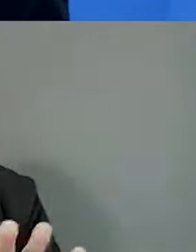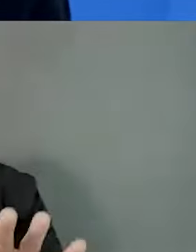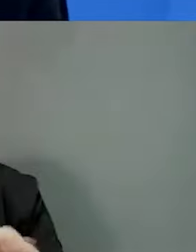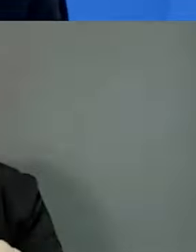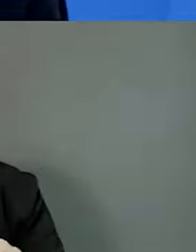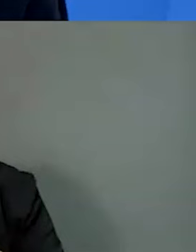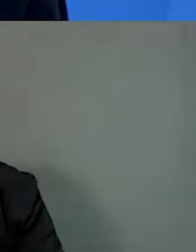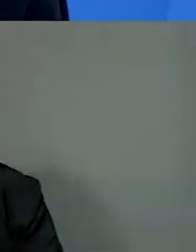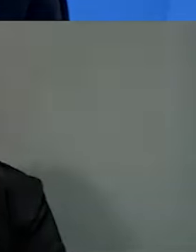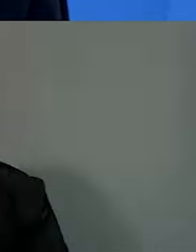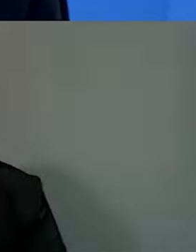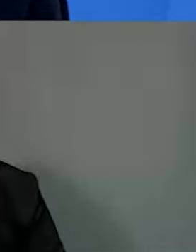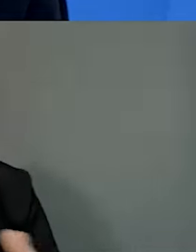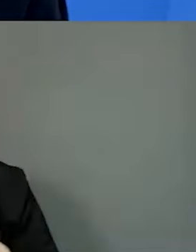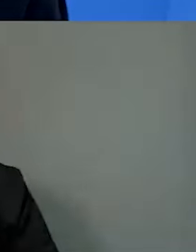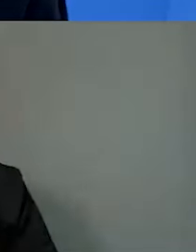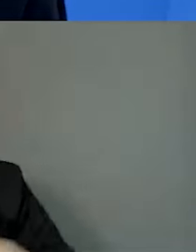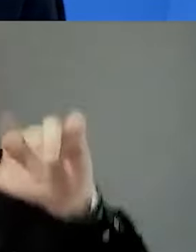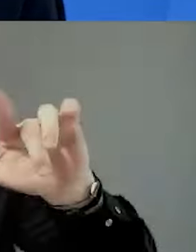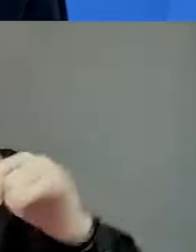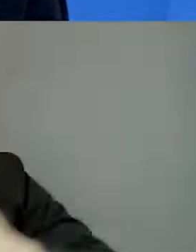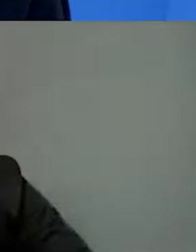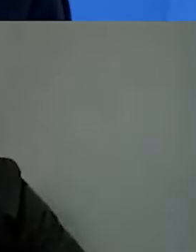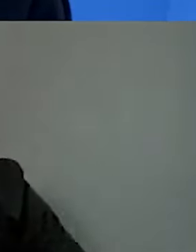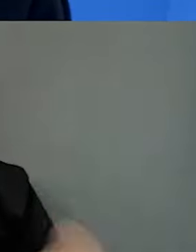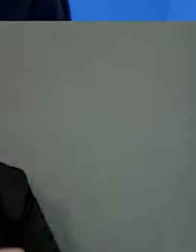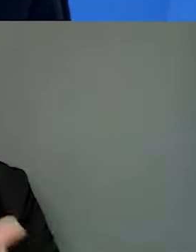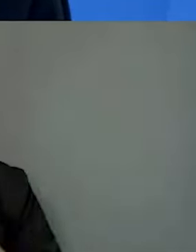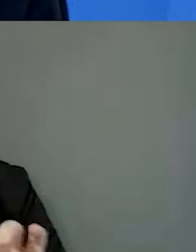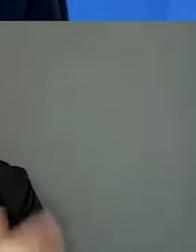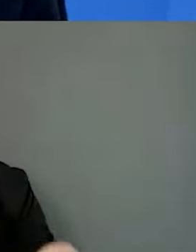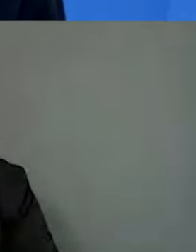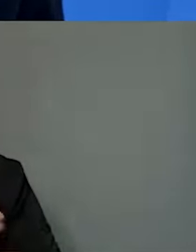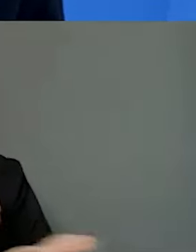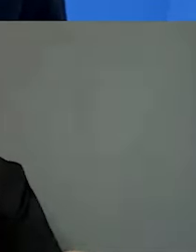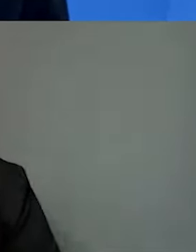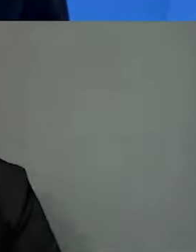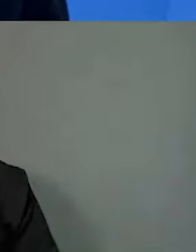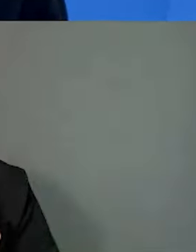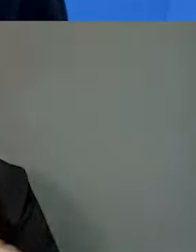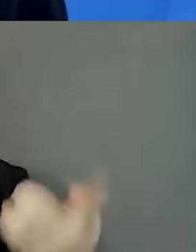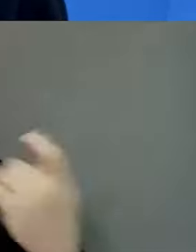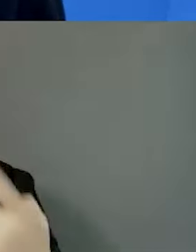What we've been doing is trying to look at some commonalities in the questions that have been coming in.